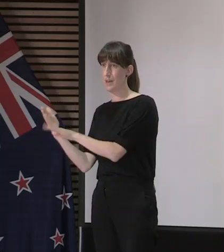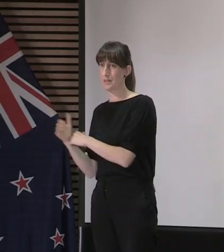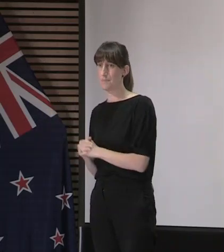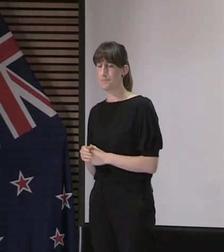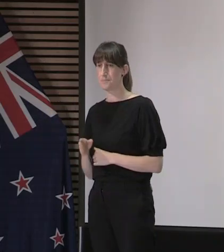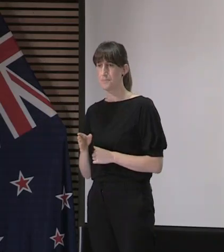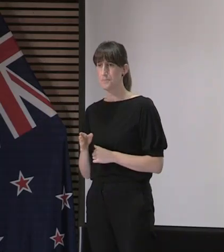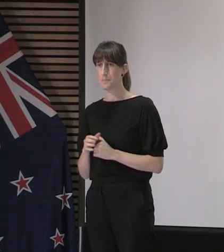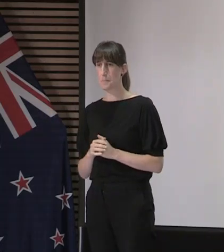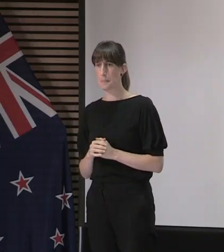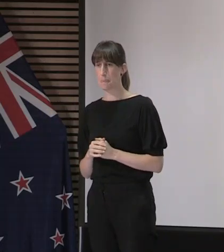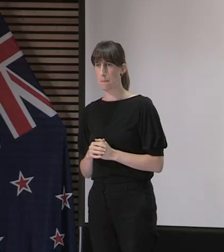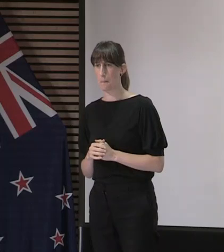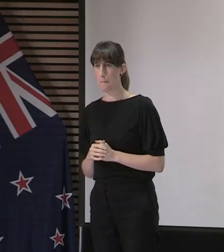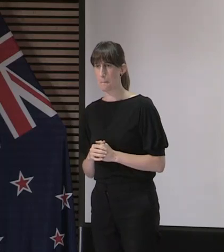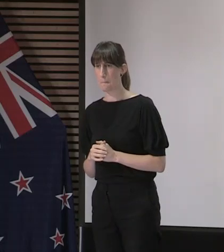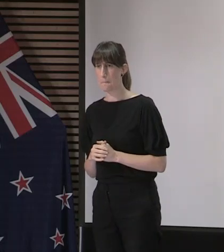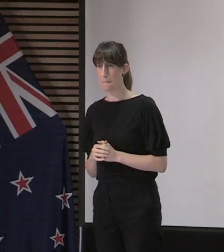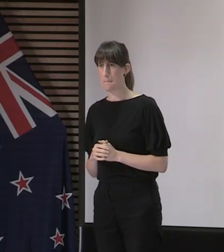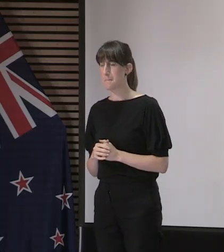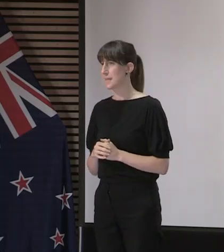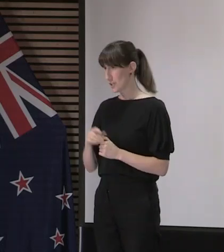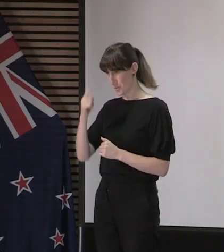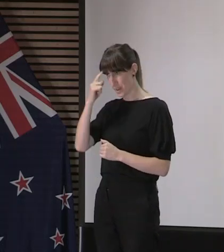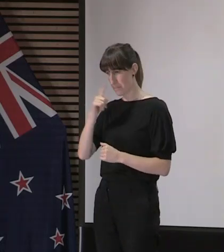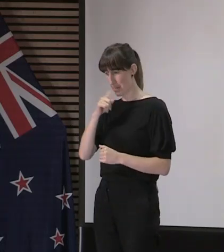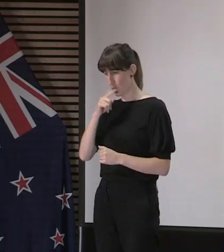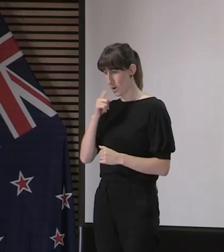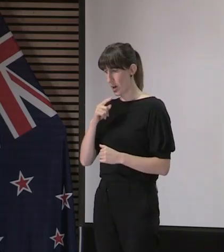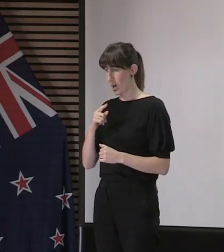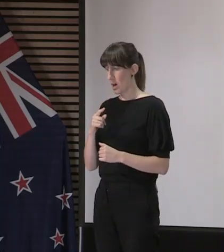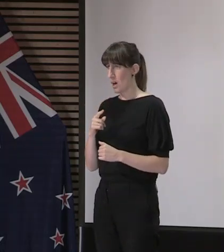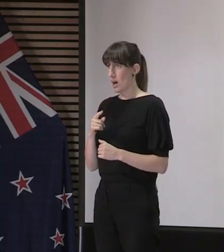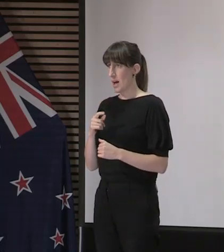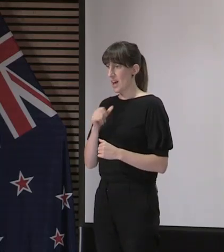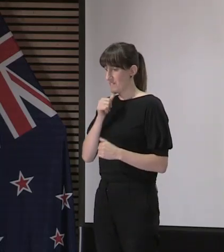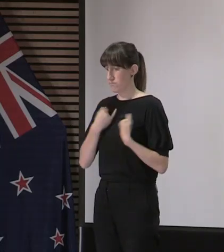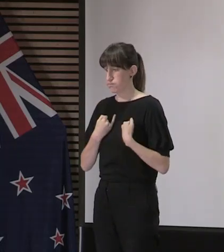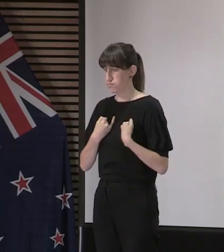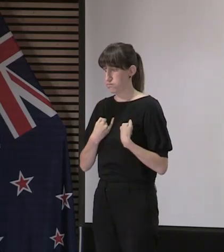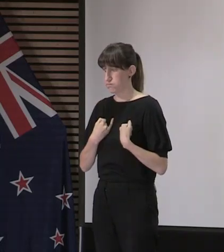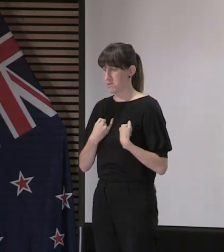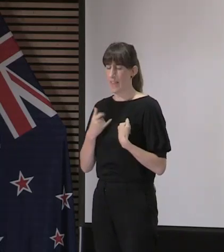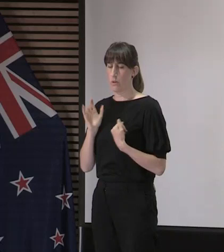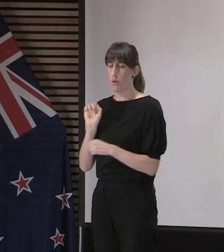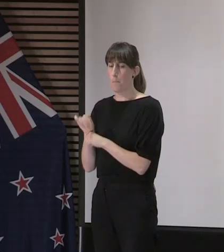10% of total cases. Are you concerned about people maybe delaying care and